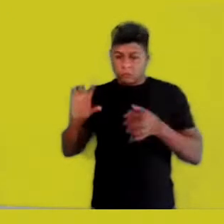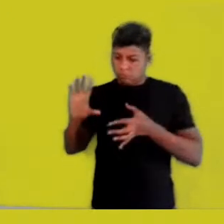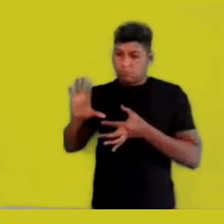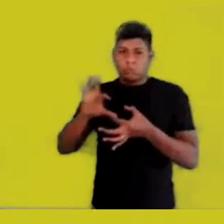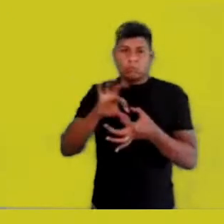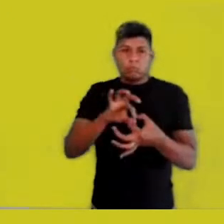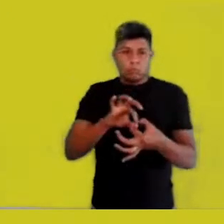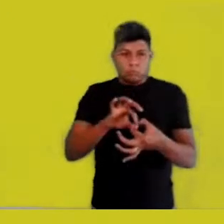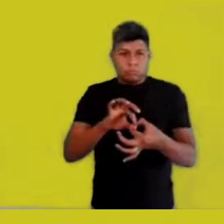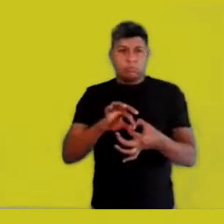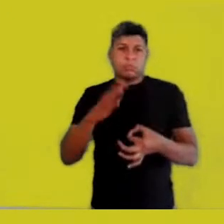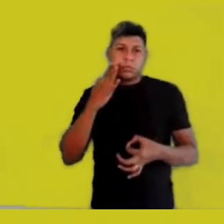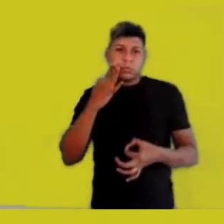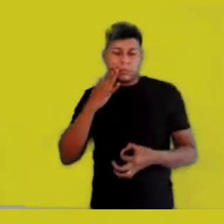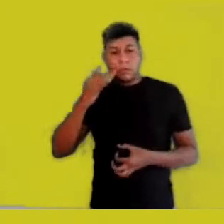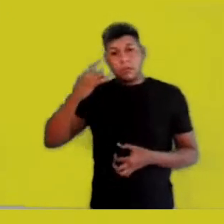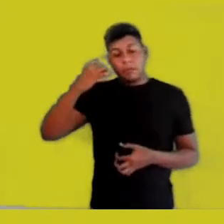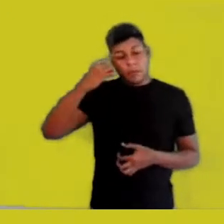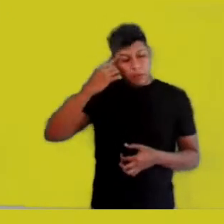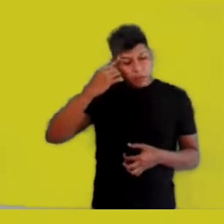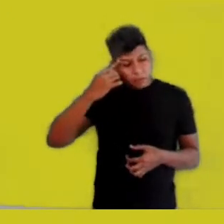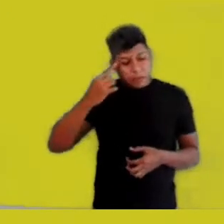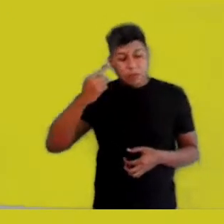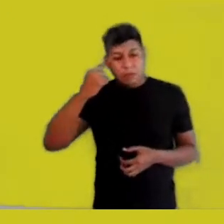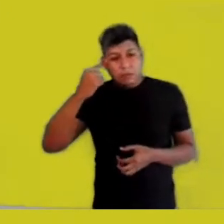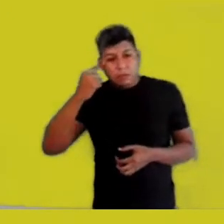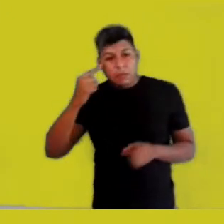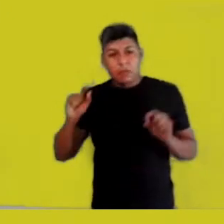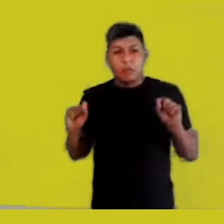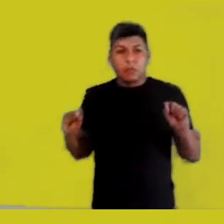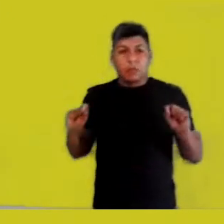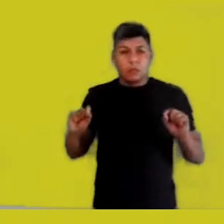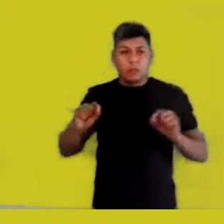after they expand in such a wonderful way.